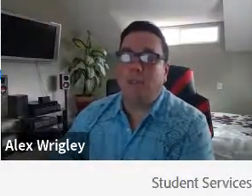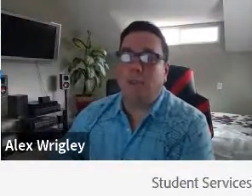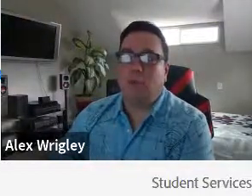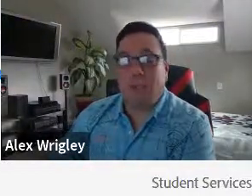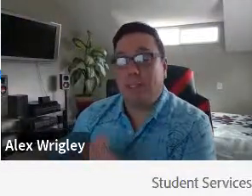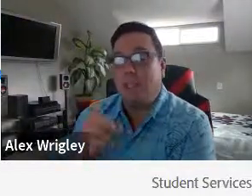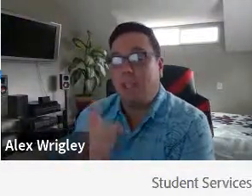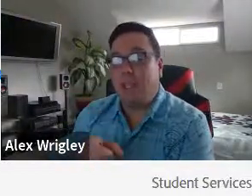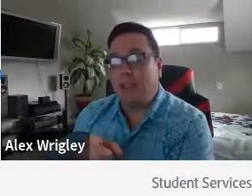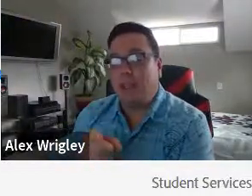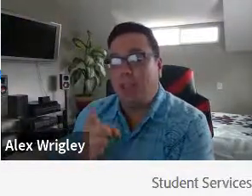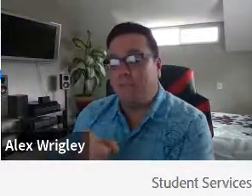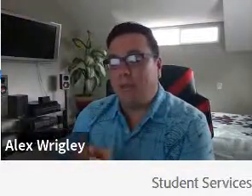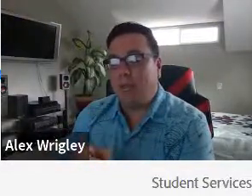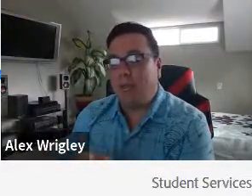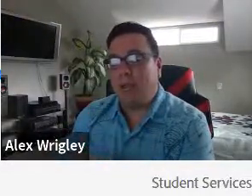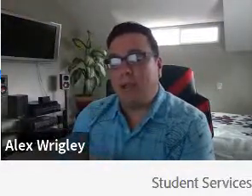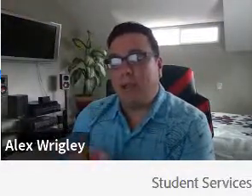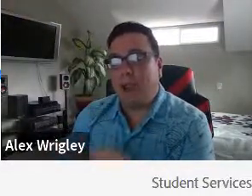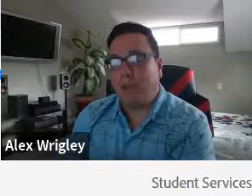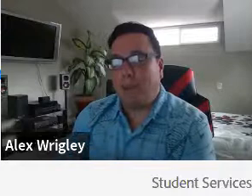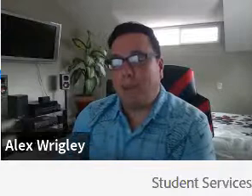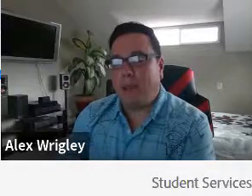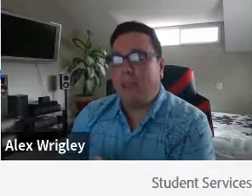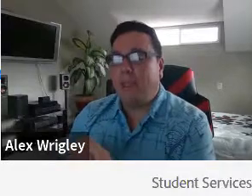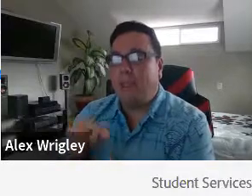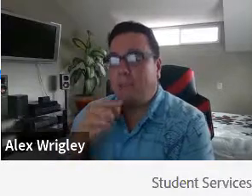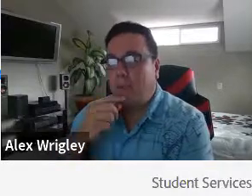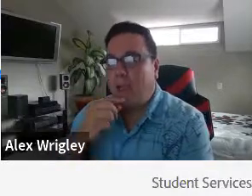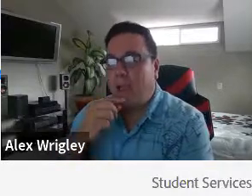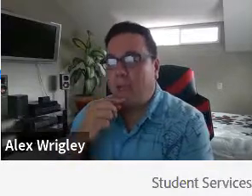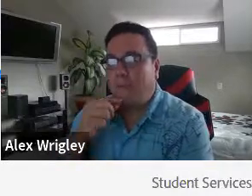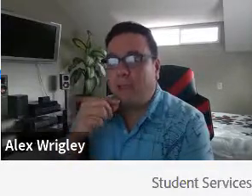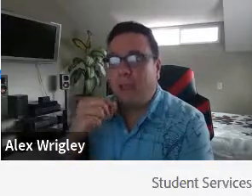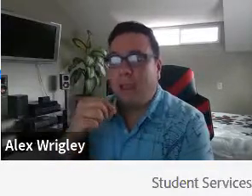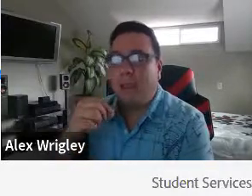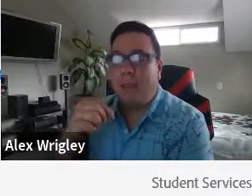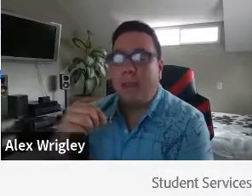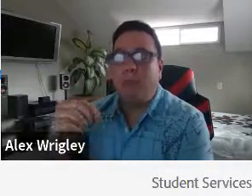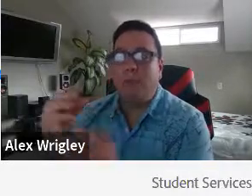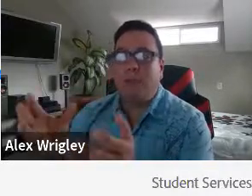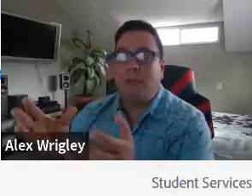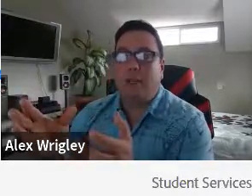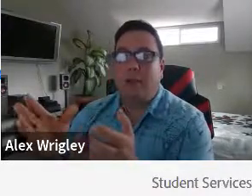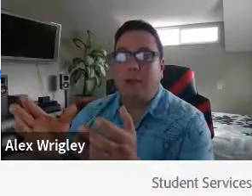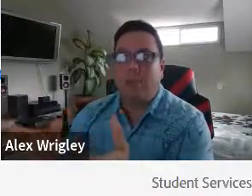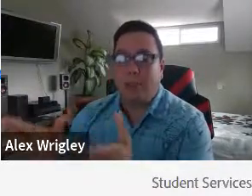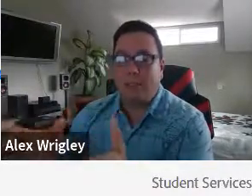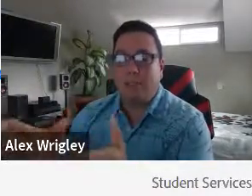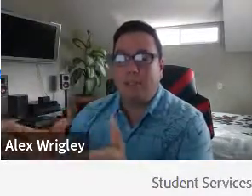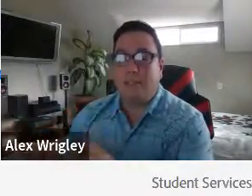to reinstate that functionality in Acrobat is to have an Adobe Sign enterprise license